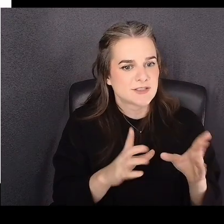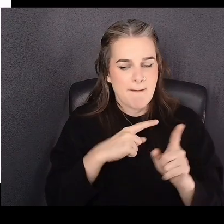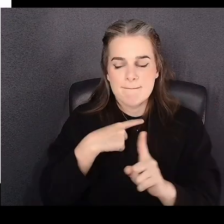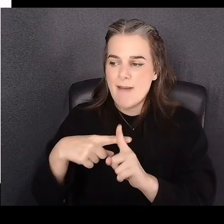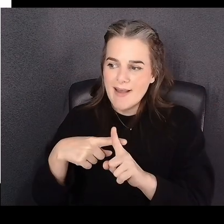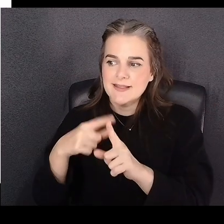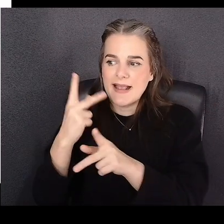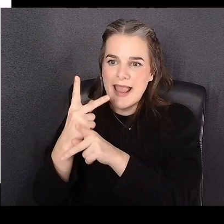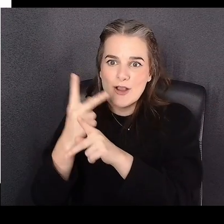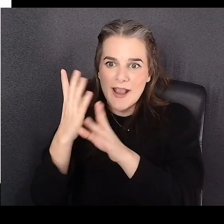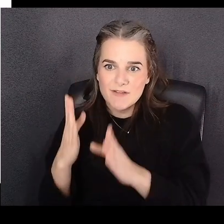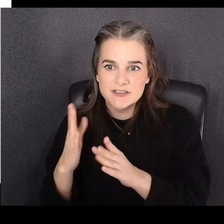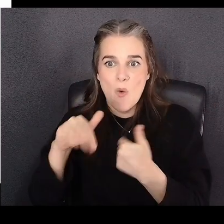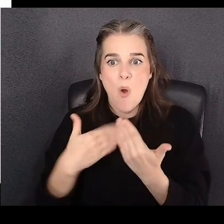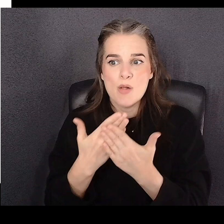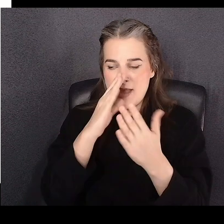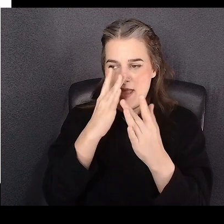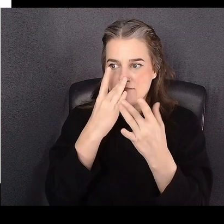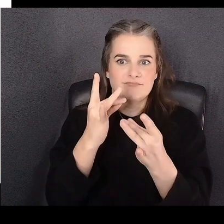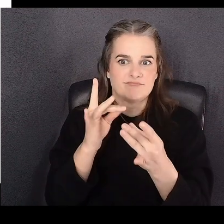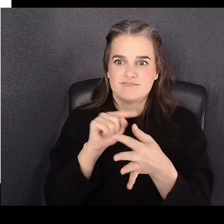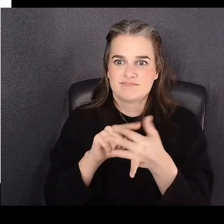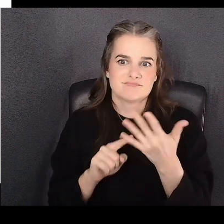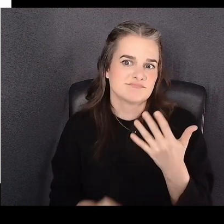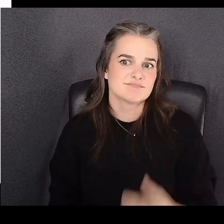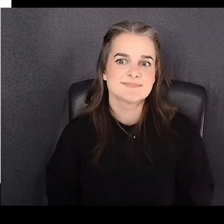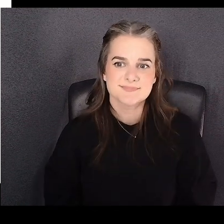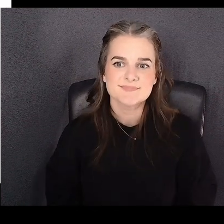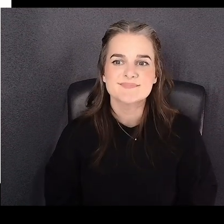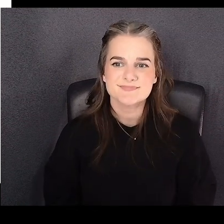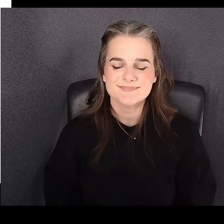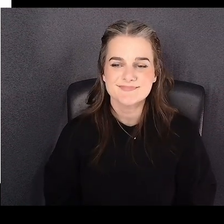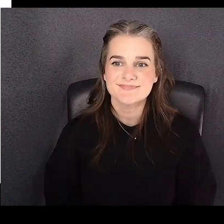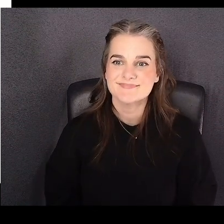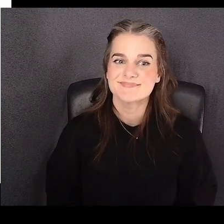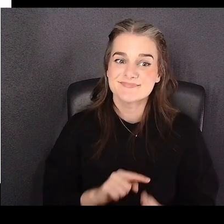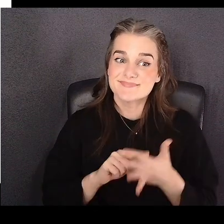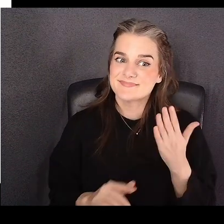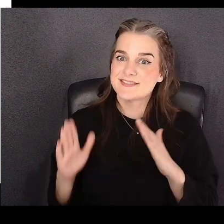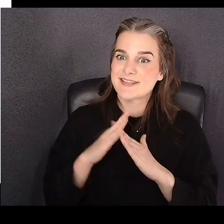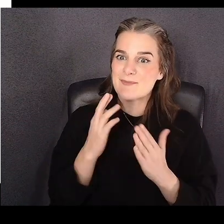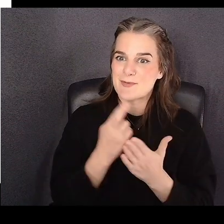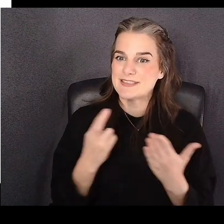is interested. So some of our big resources, I typically